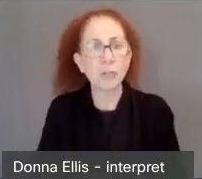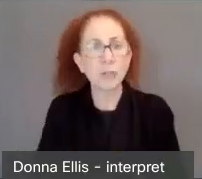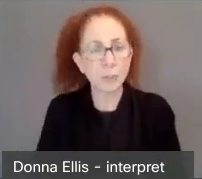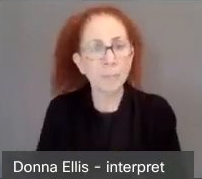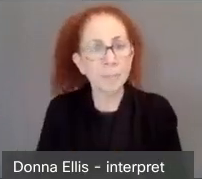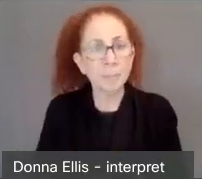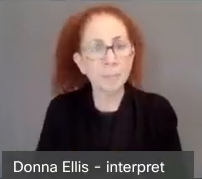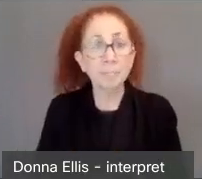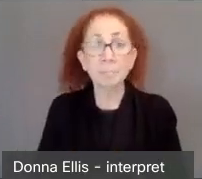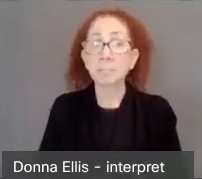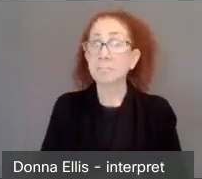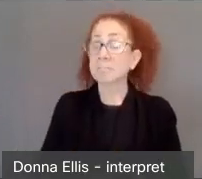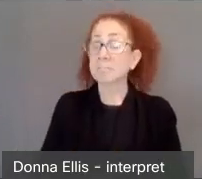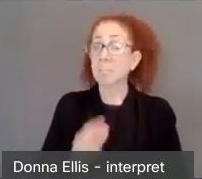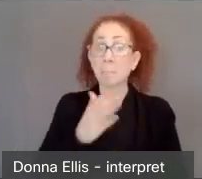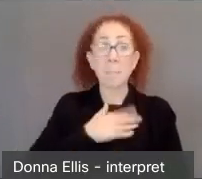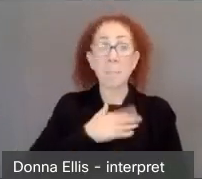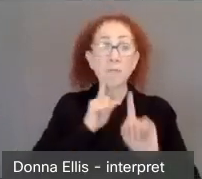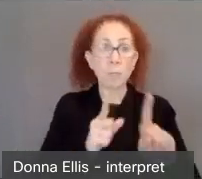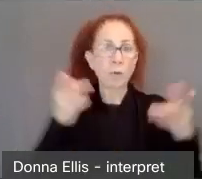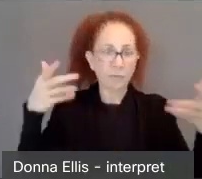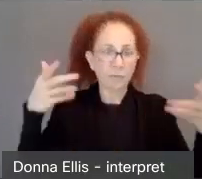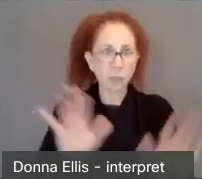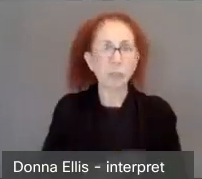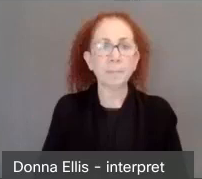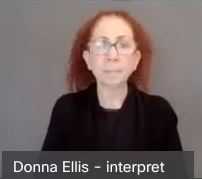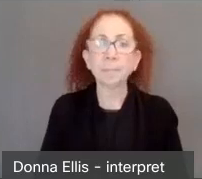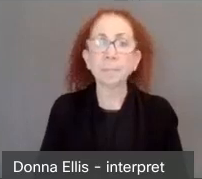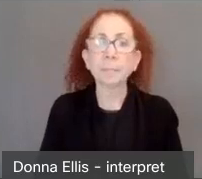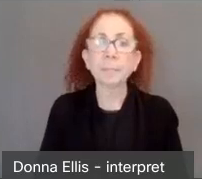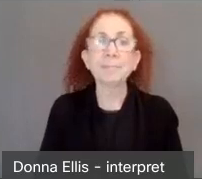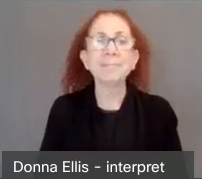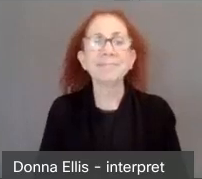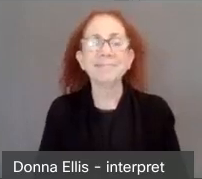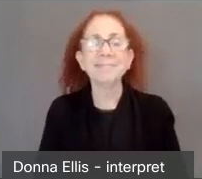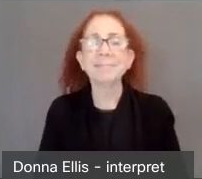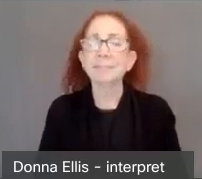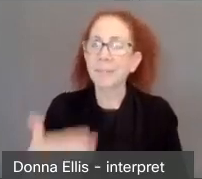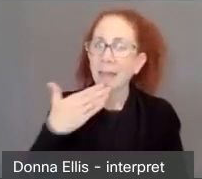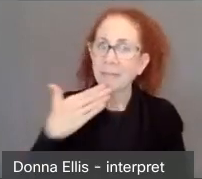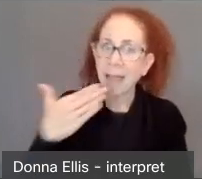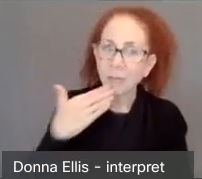that concludes my report, Commissioner Arkoosh. [Commissioner Arkoosh] Great. Thank you, Commissioner Lawrence. It's so